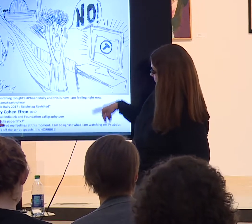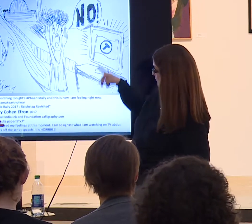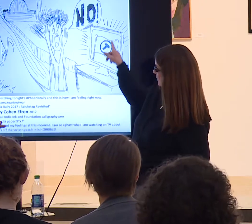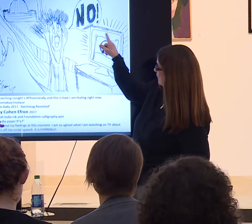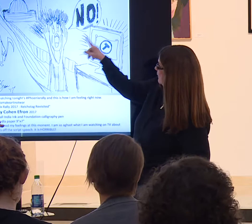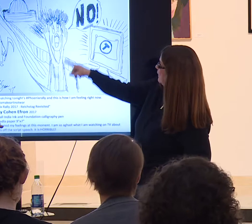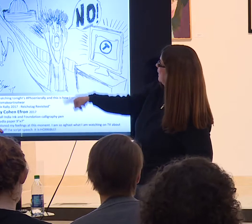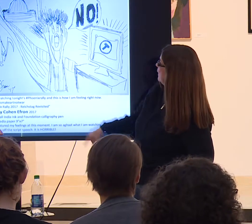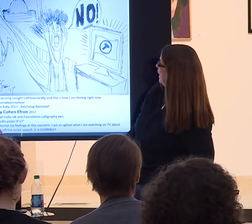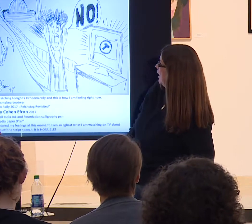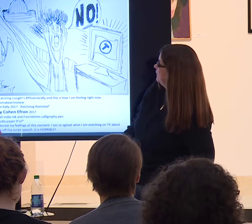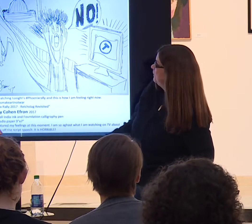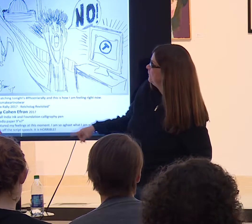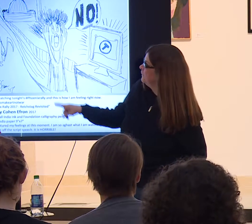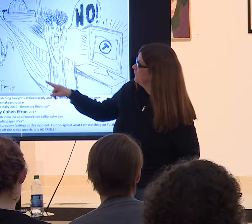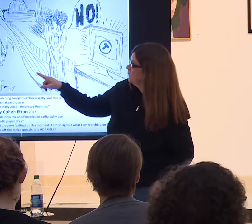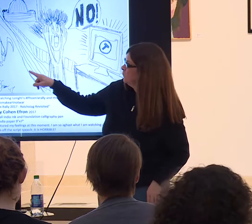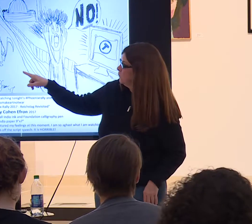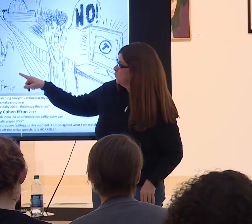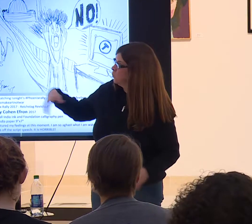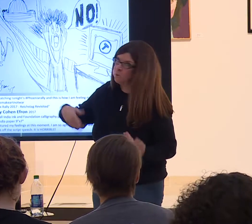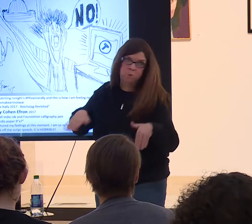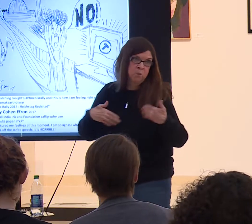and powerful artwork came out of it.